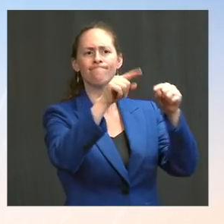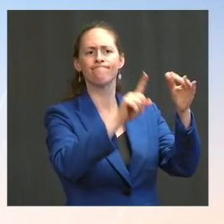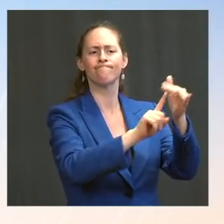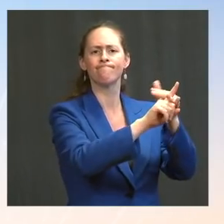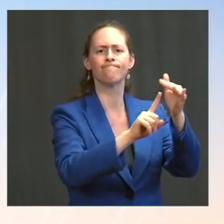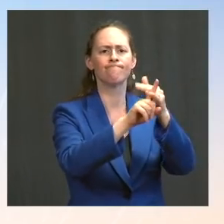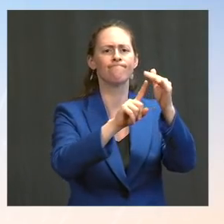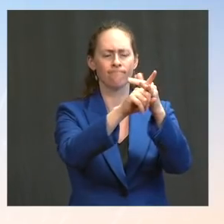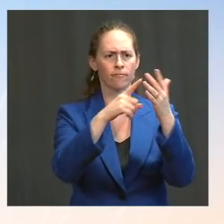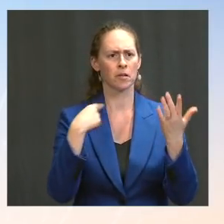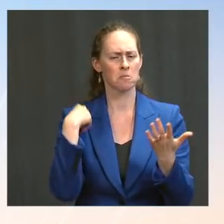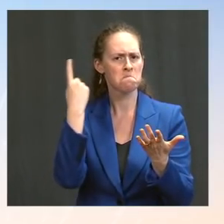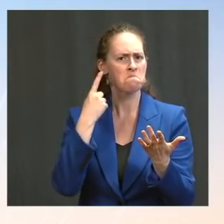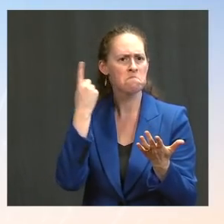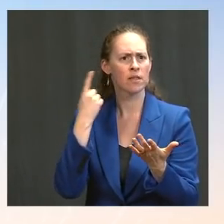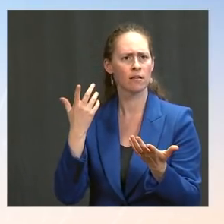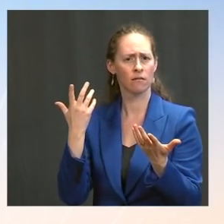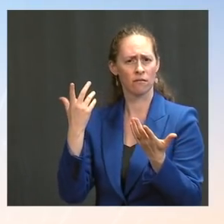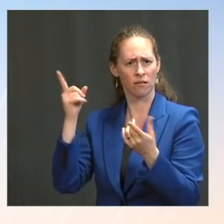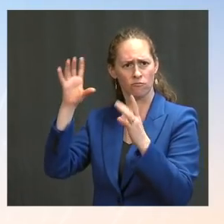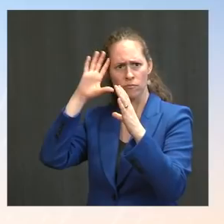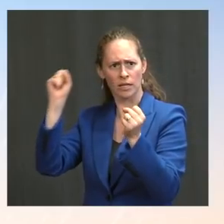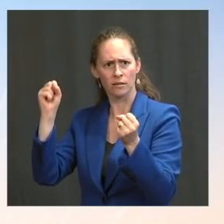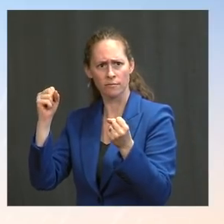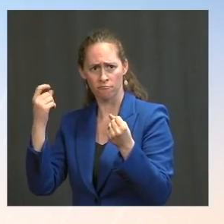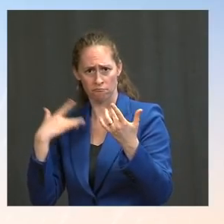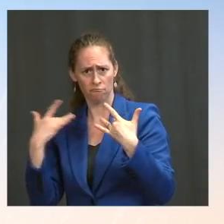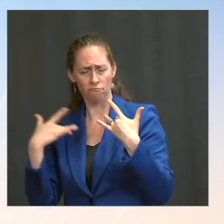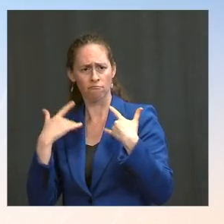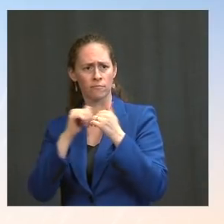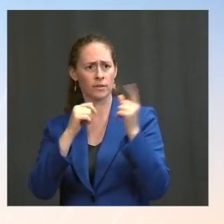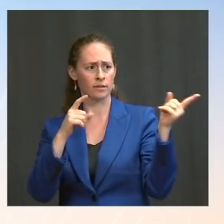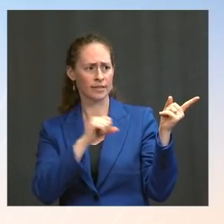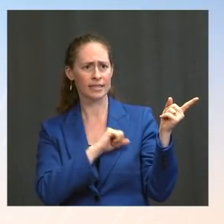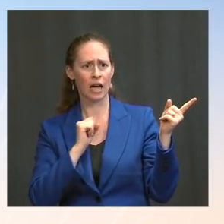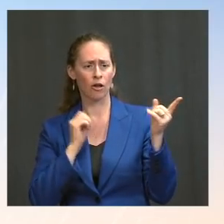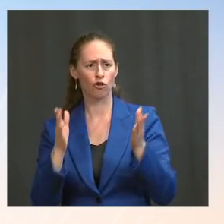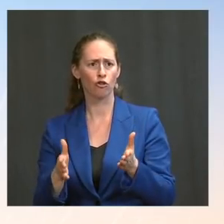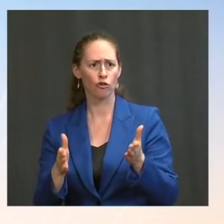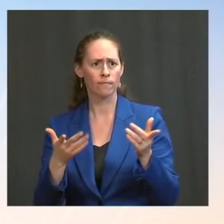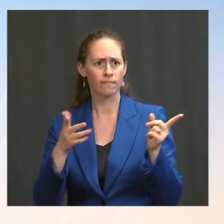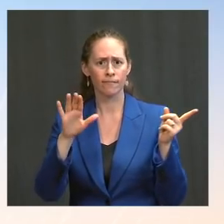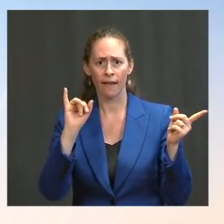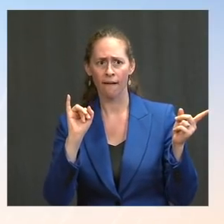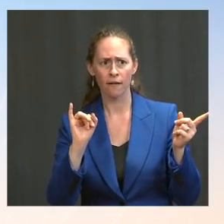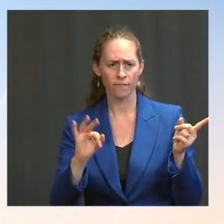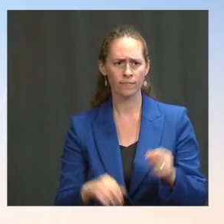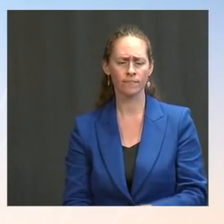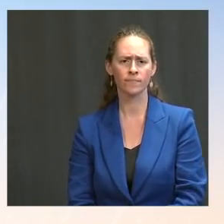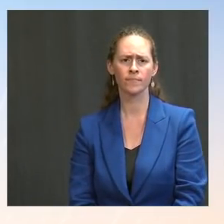is on having independent prosecutors handle felonies that call for more than a year in prison. What is the White House's thinking on,